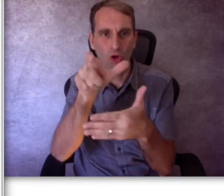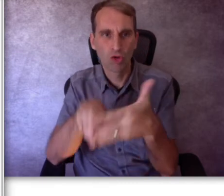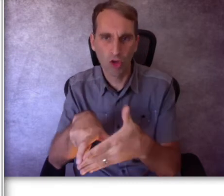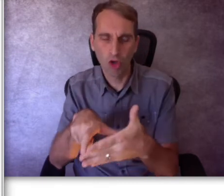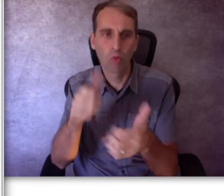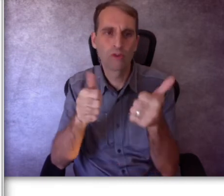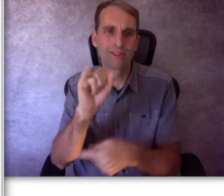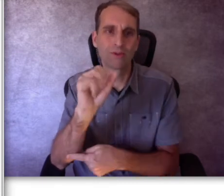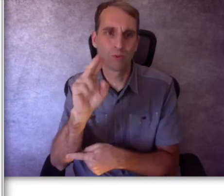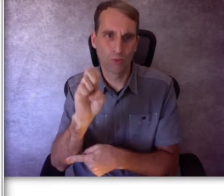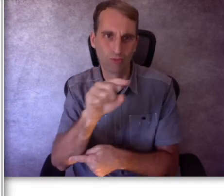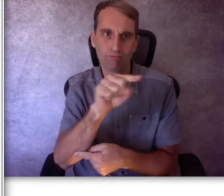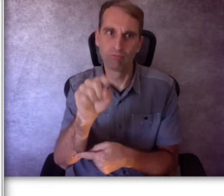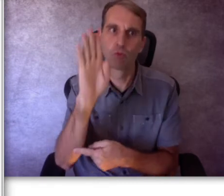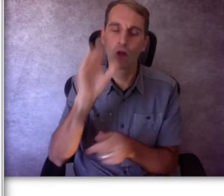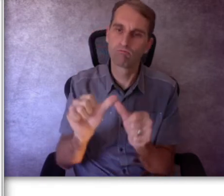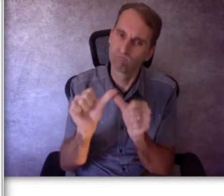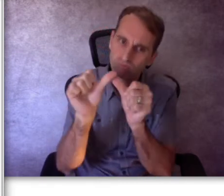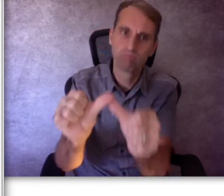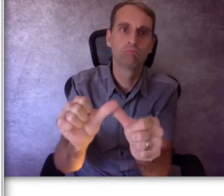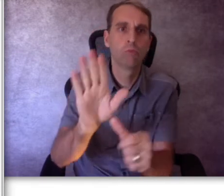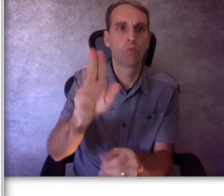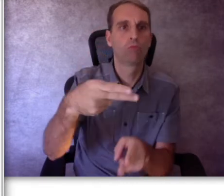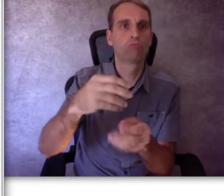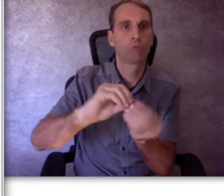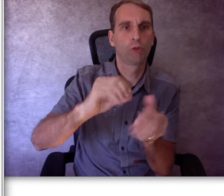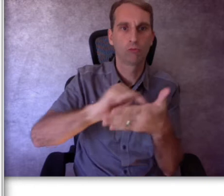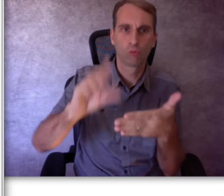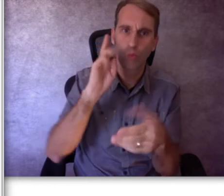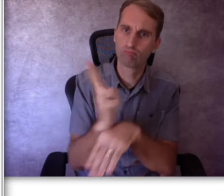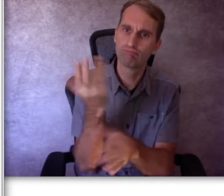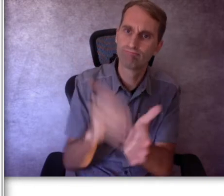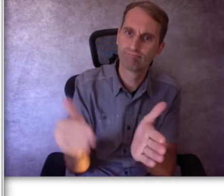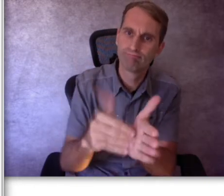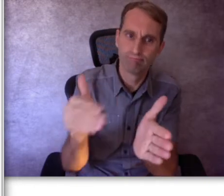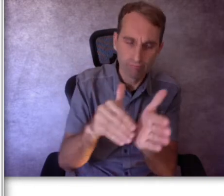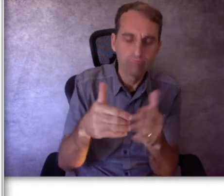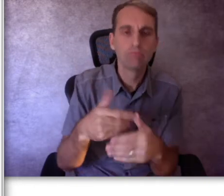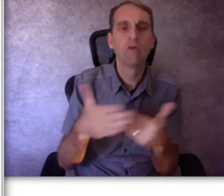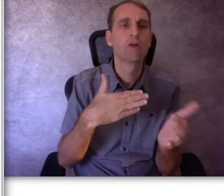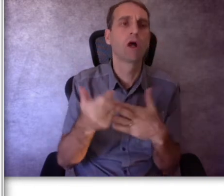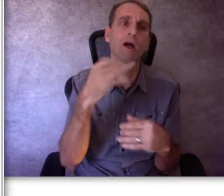and is an individual identifying number for the issue it’s in. This will indefinitely be the ID number that will be used repeatedly,